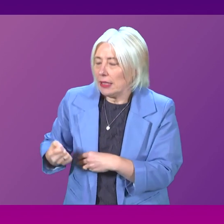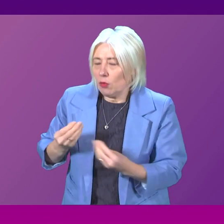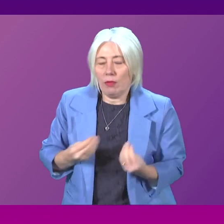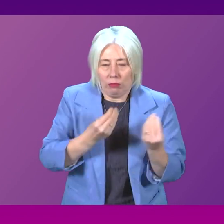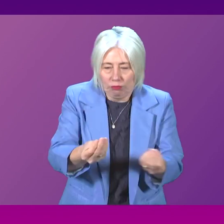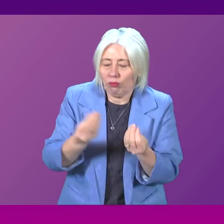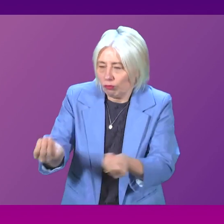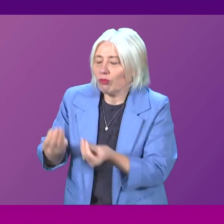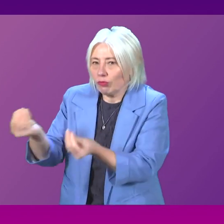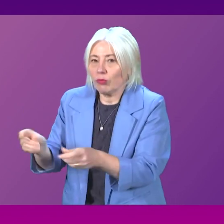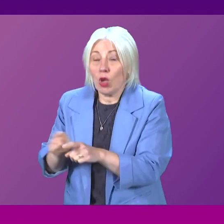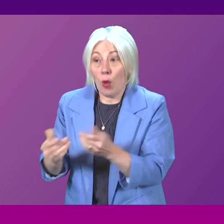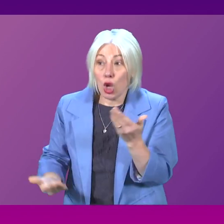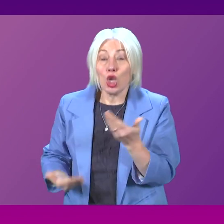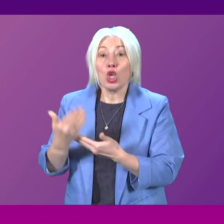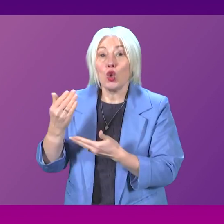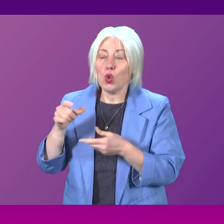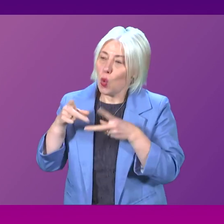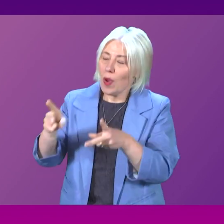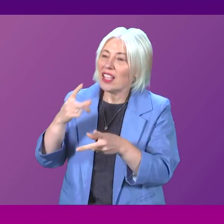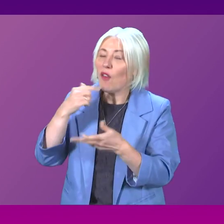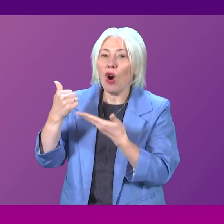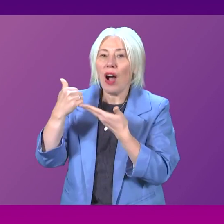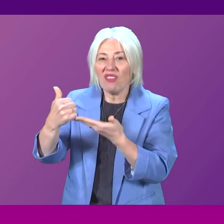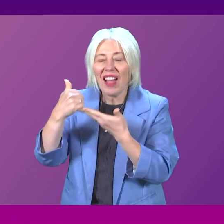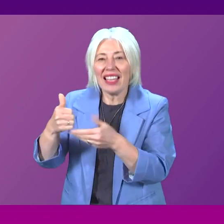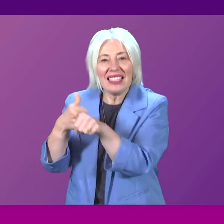We are also funding new forms of advice and advocacy to help disabled people and those